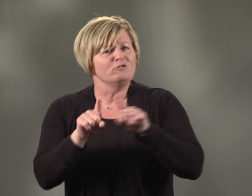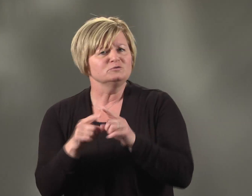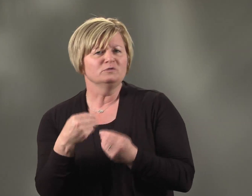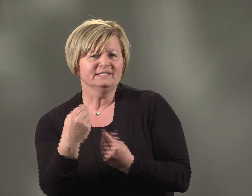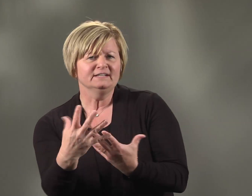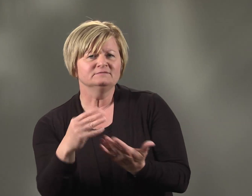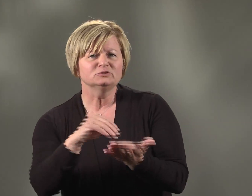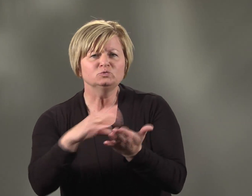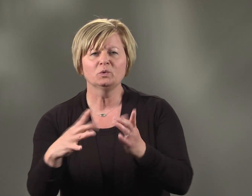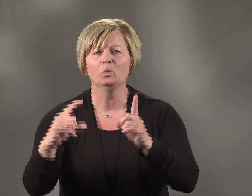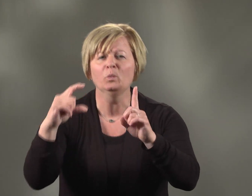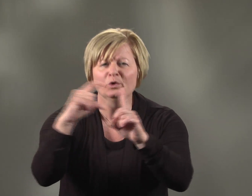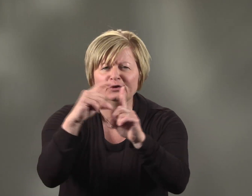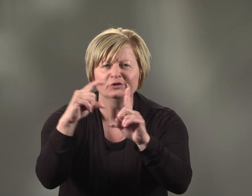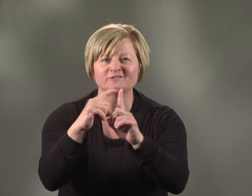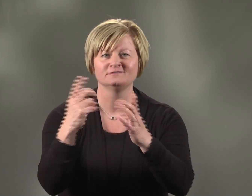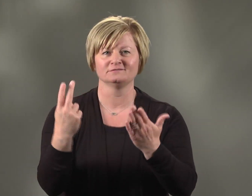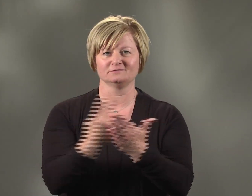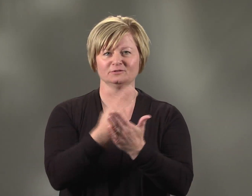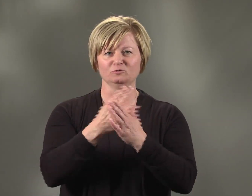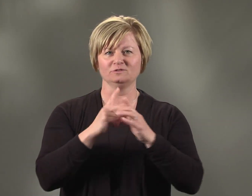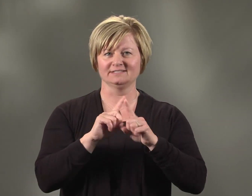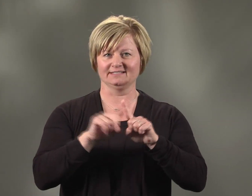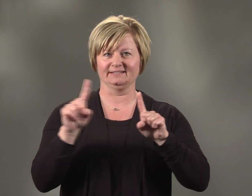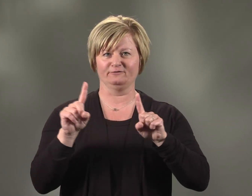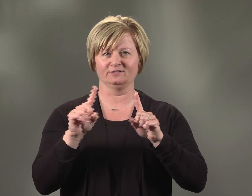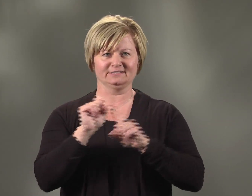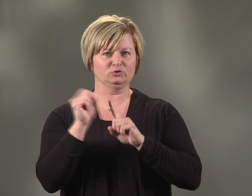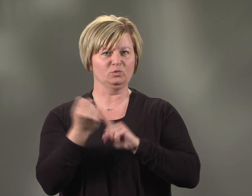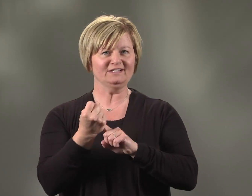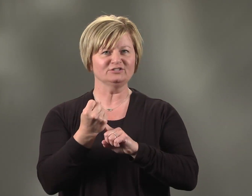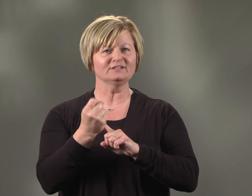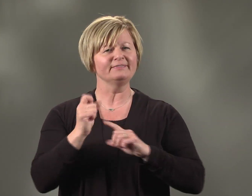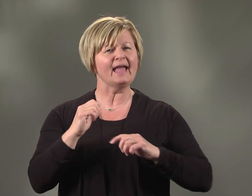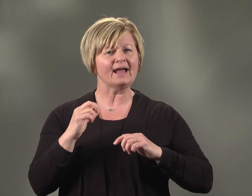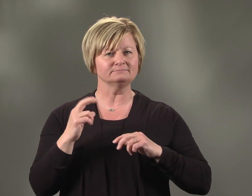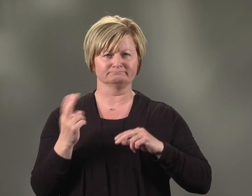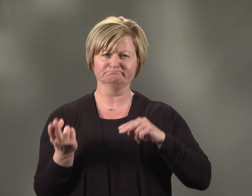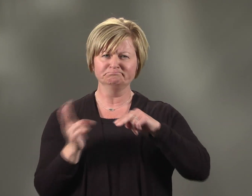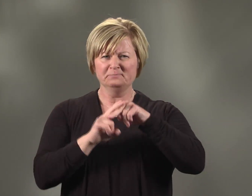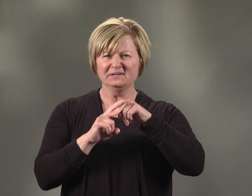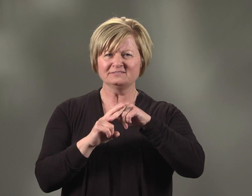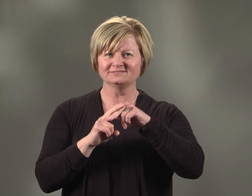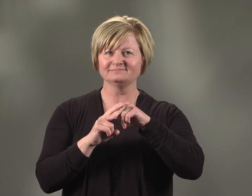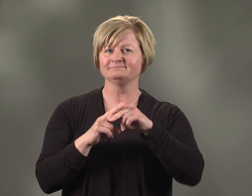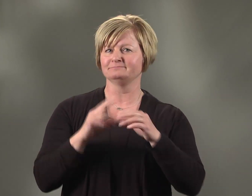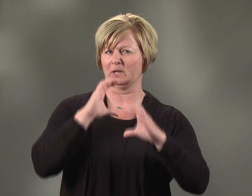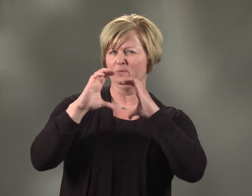It also gives students words to use in different situations and that builds communication confidence.